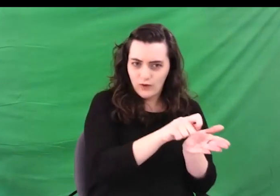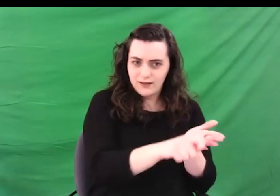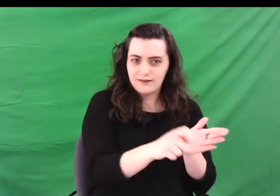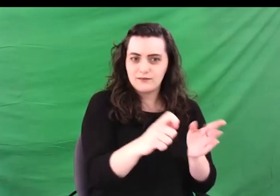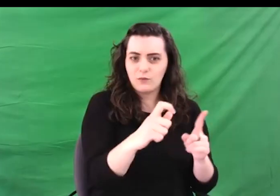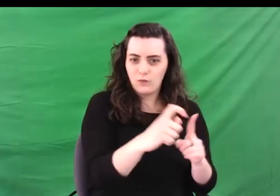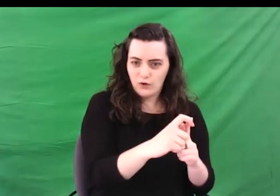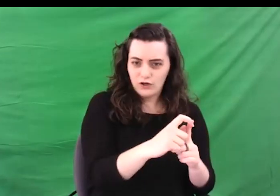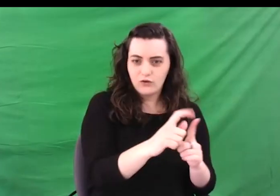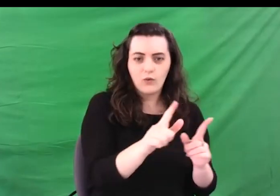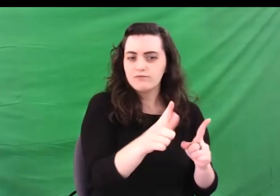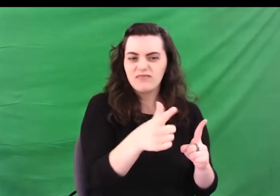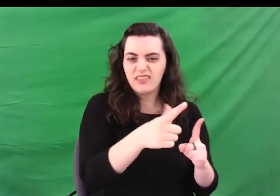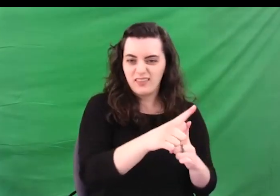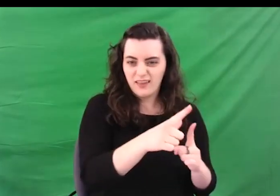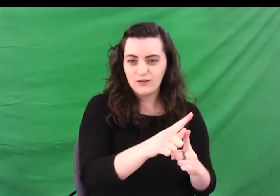or that written letter for "mm".